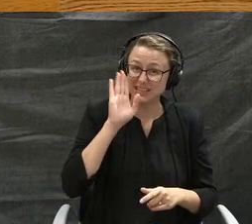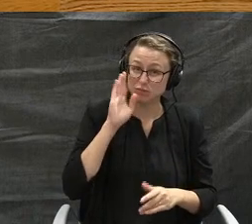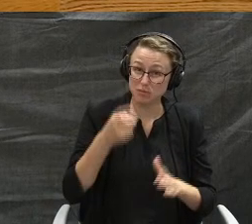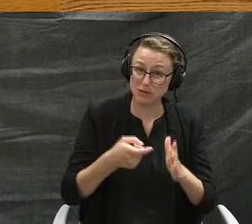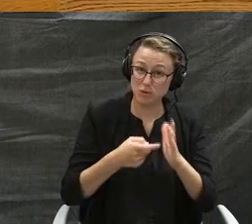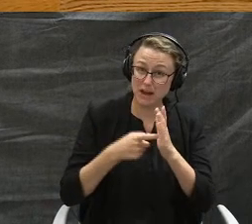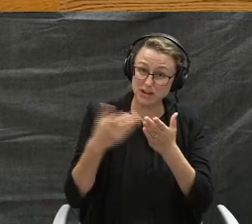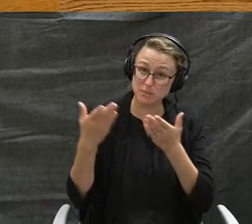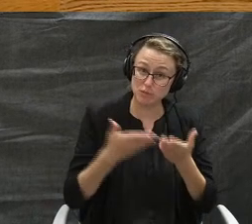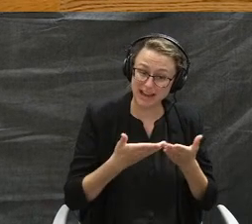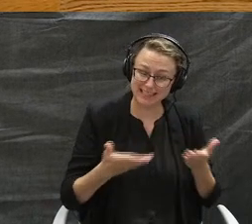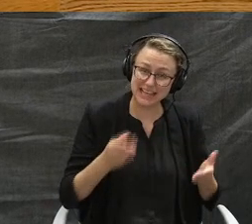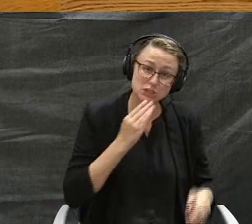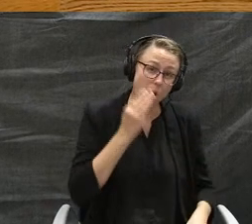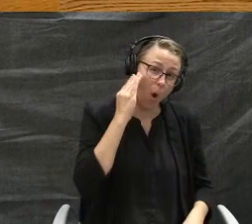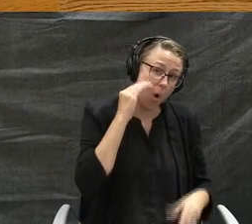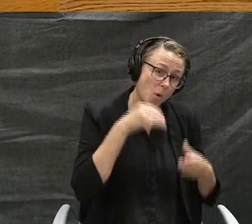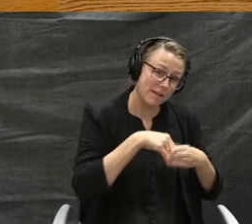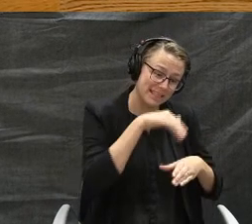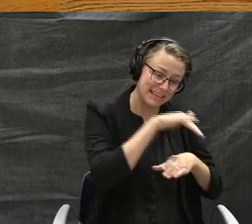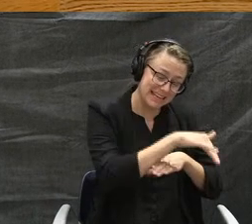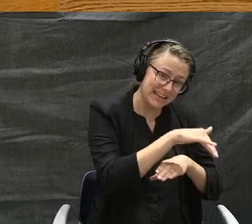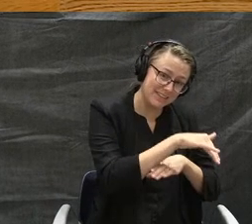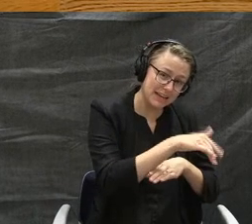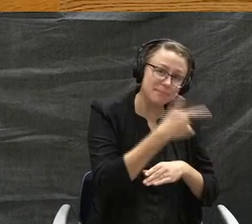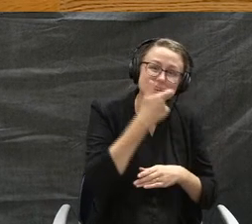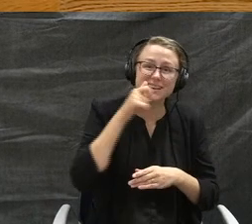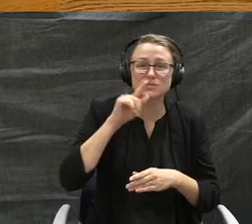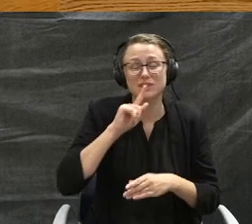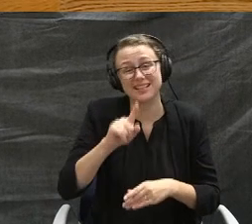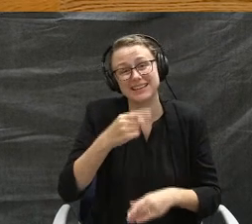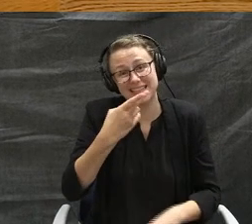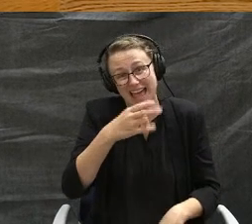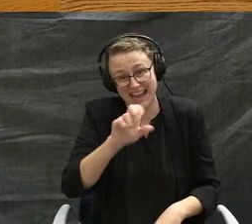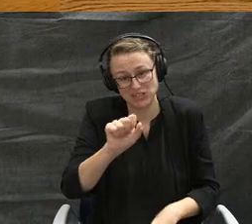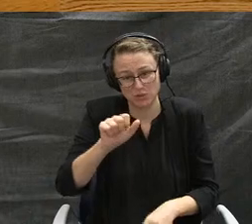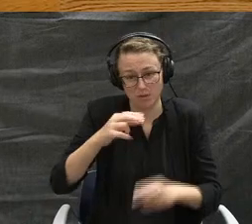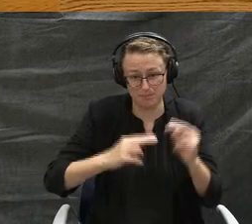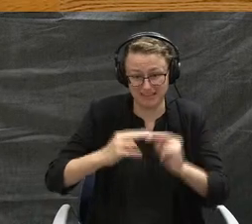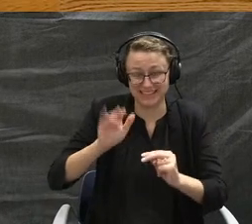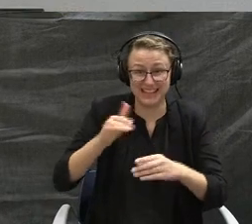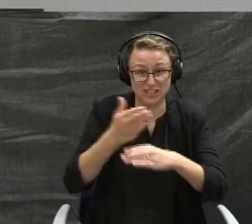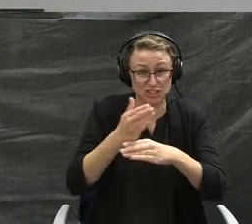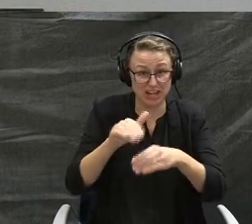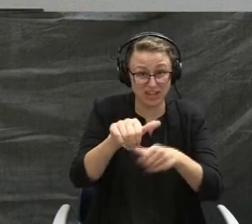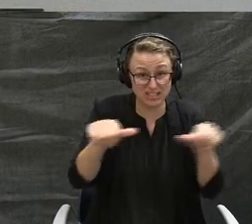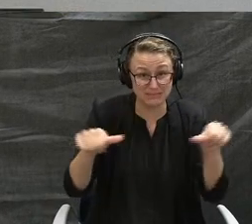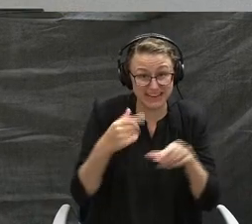ultimately going to be a shared space. It has that been thought through it all, yeah.